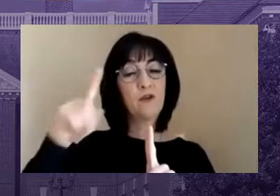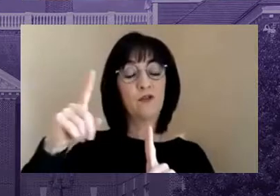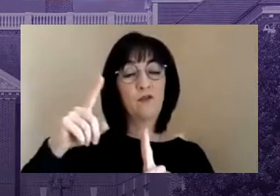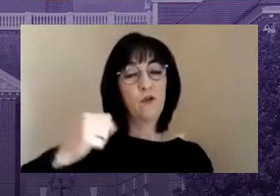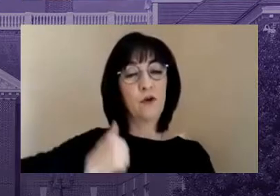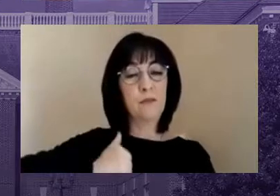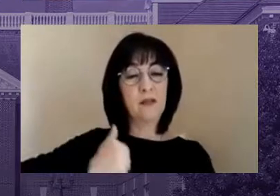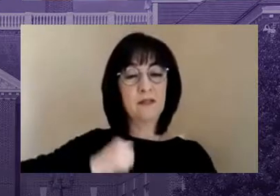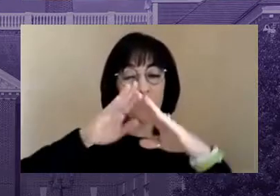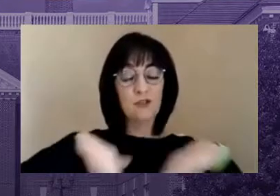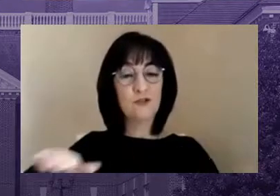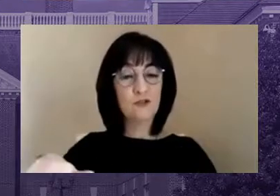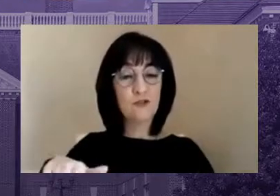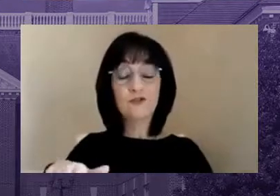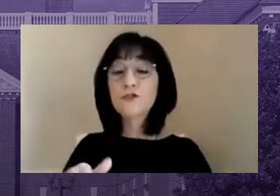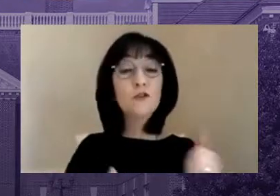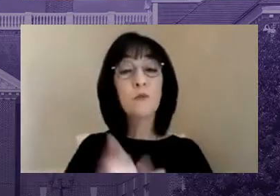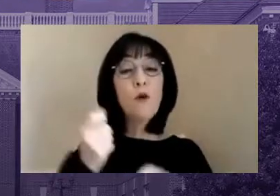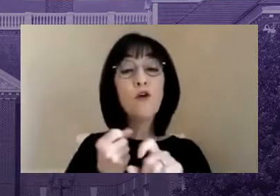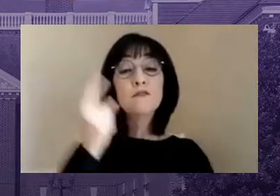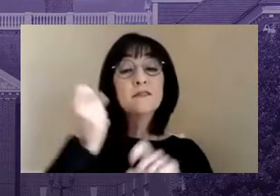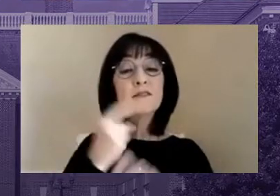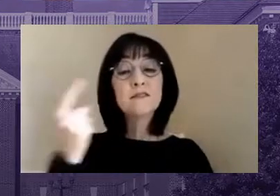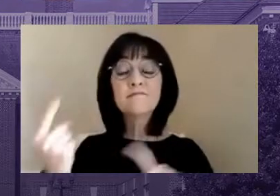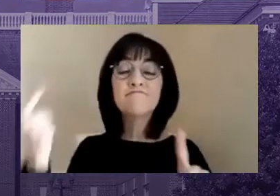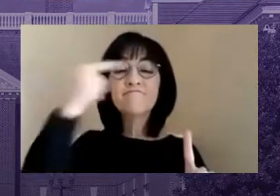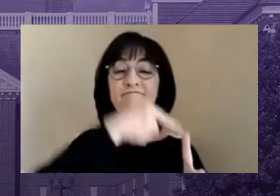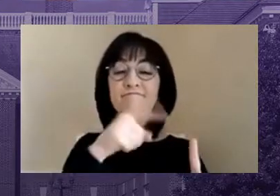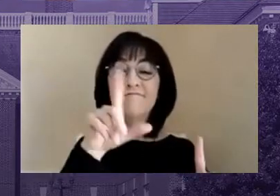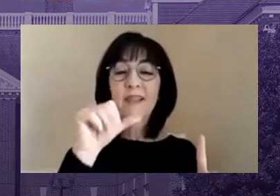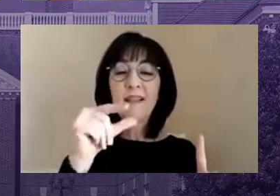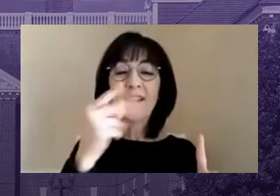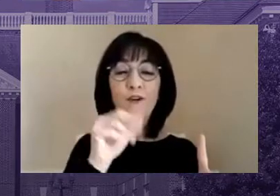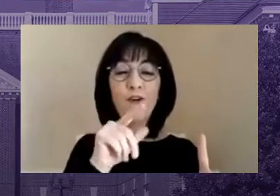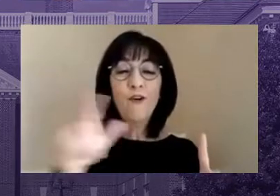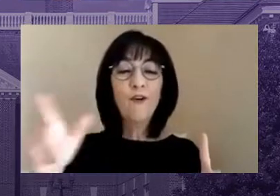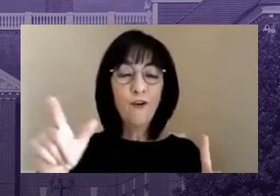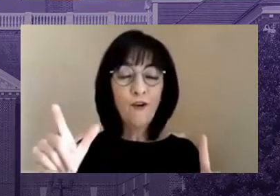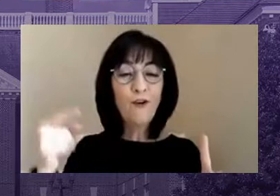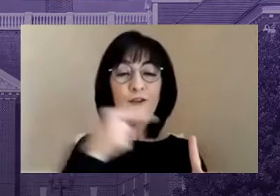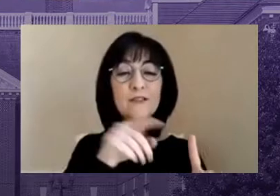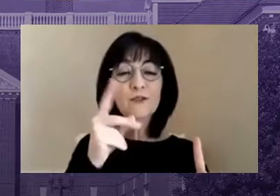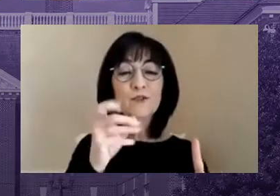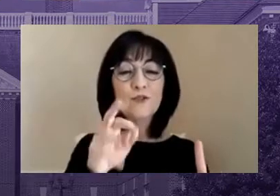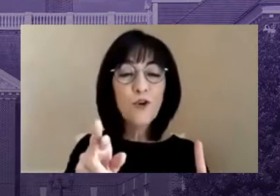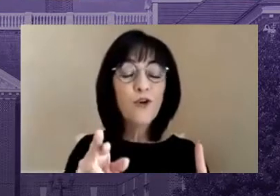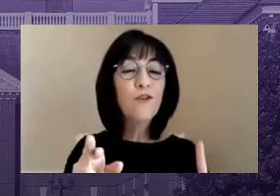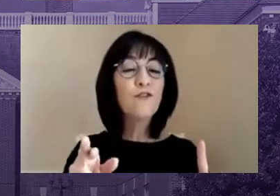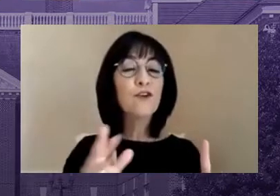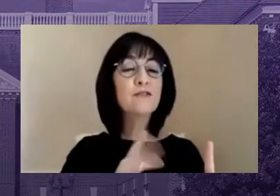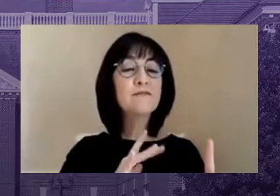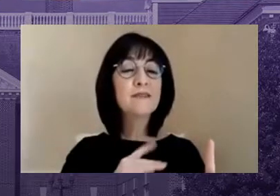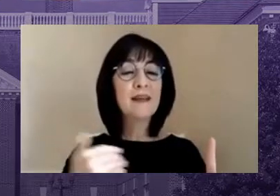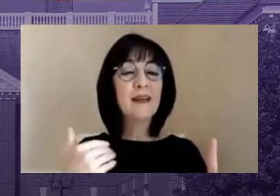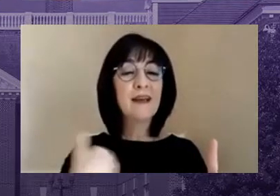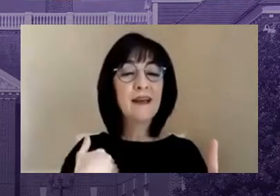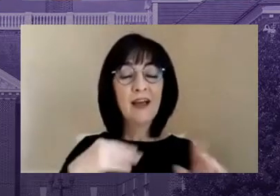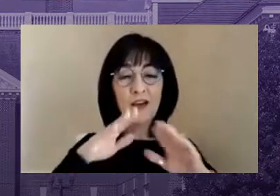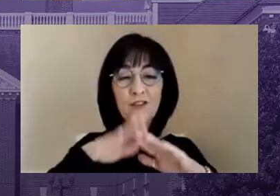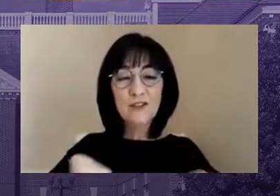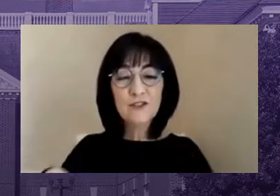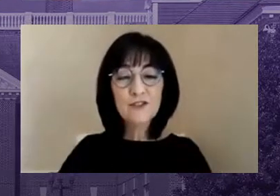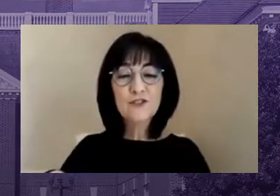year in Legislative Hall and we have a big gang of students of military personnel, excuse me, our